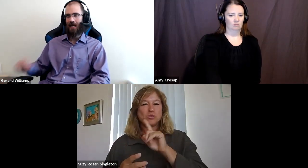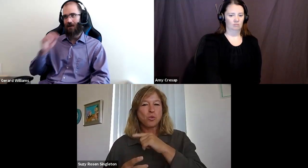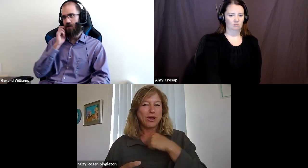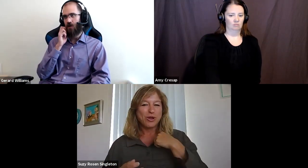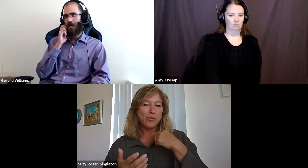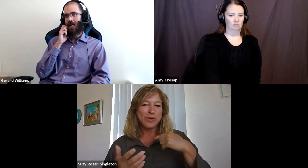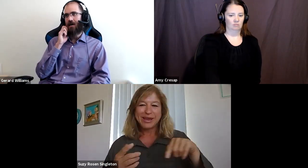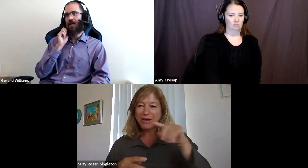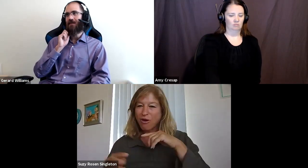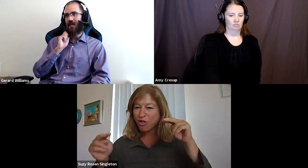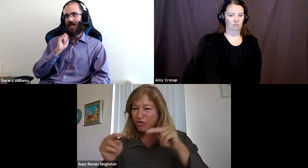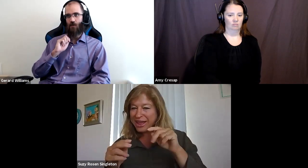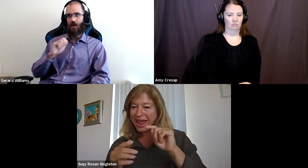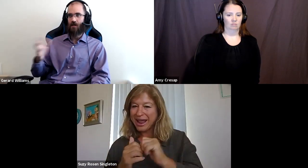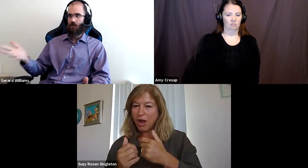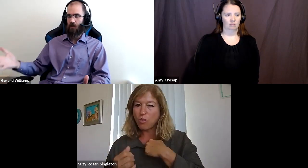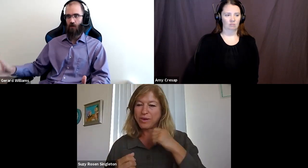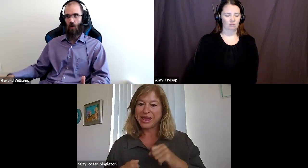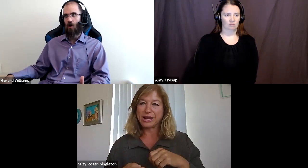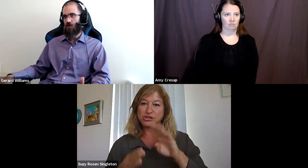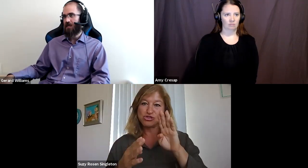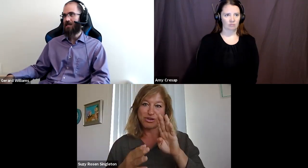have you. And that's where we were all trying to take